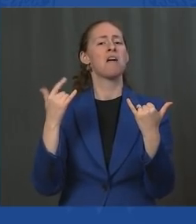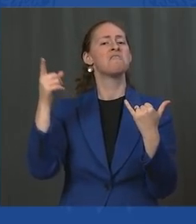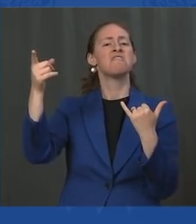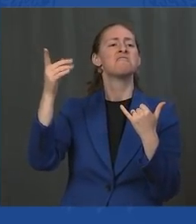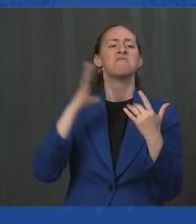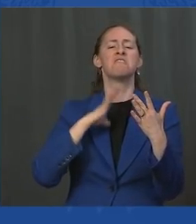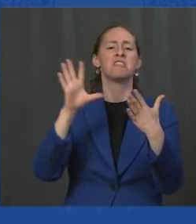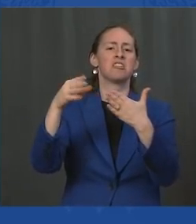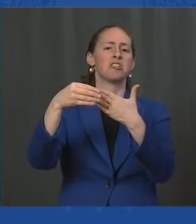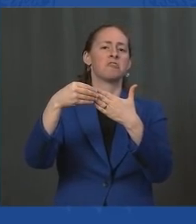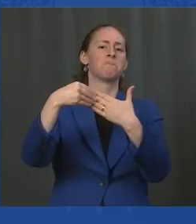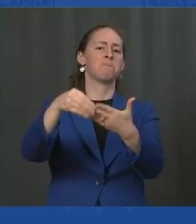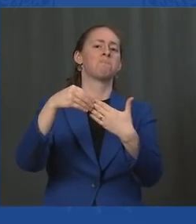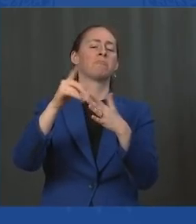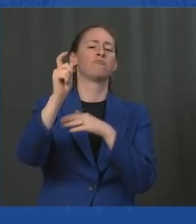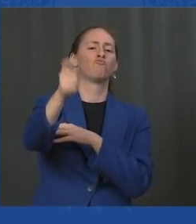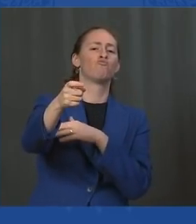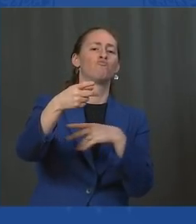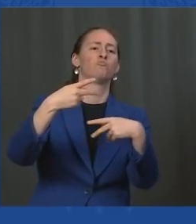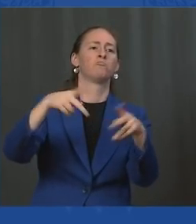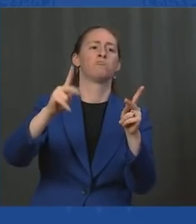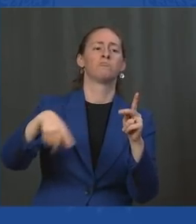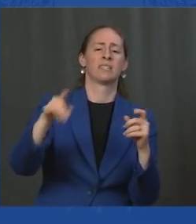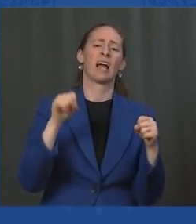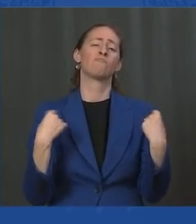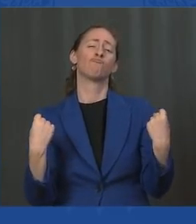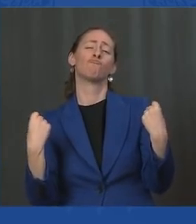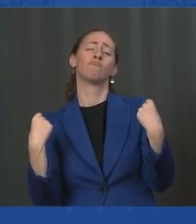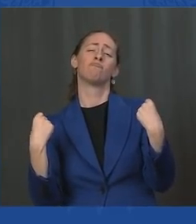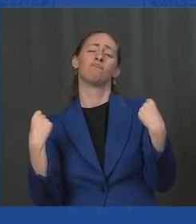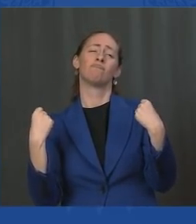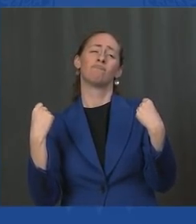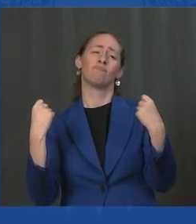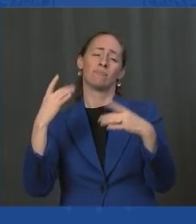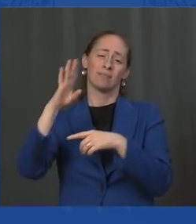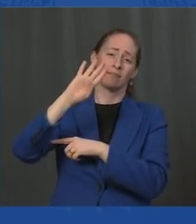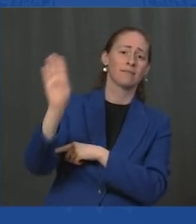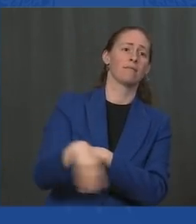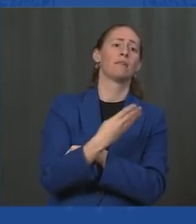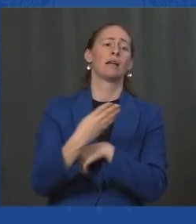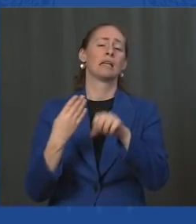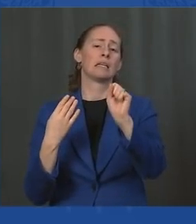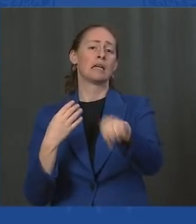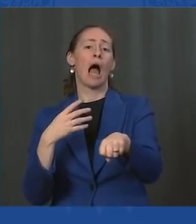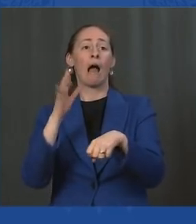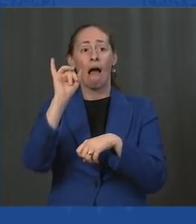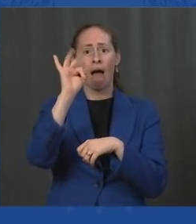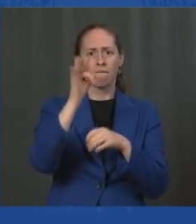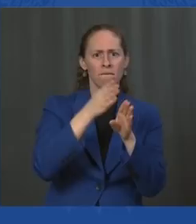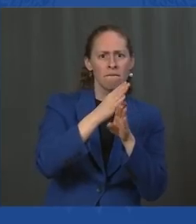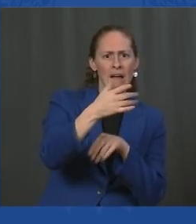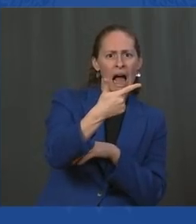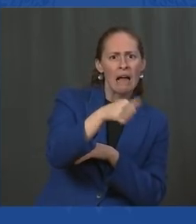declaration to include transportation of gasoline and other types of fuel as well, in addition to medical supplies and food.